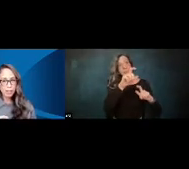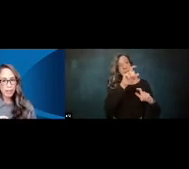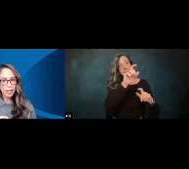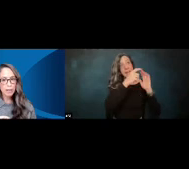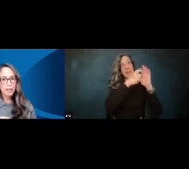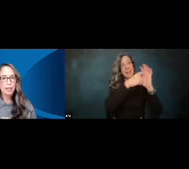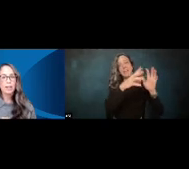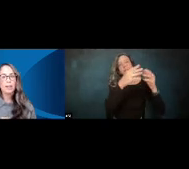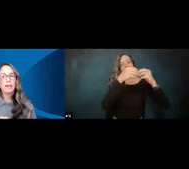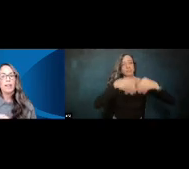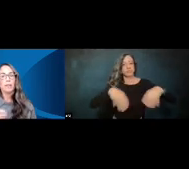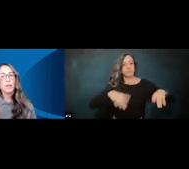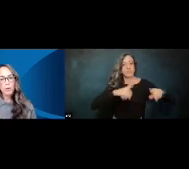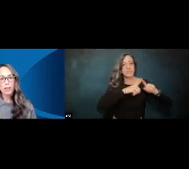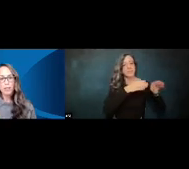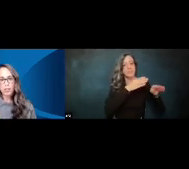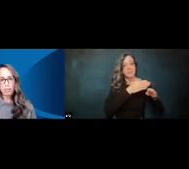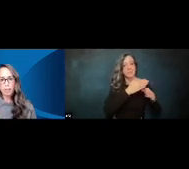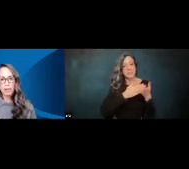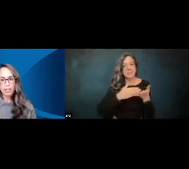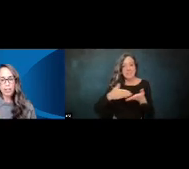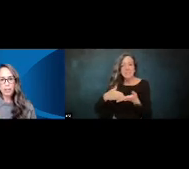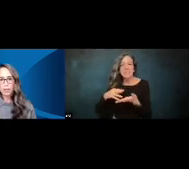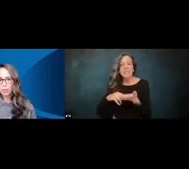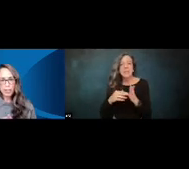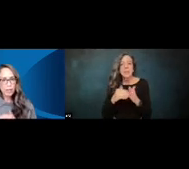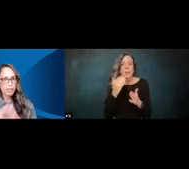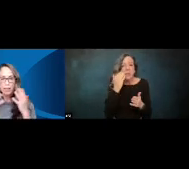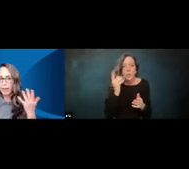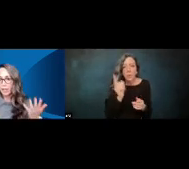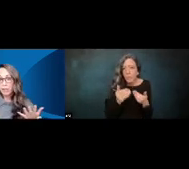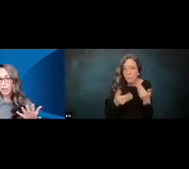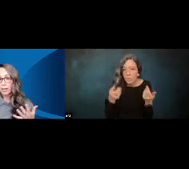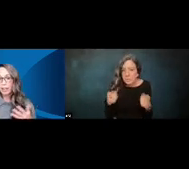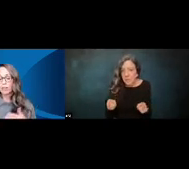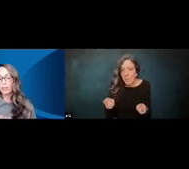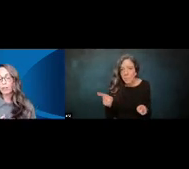progress is happening and where more attention may be needed. So instead of get getting everything as